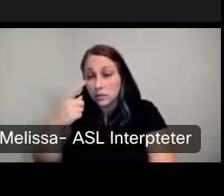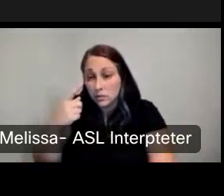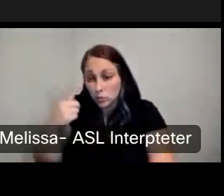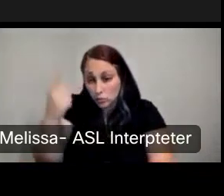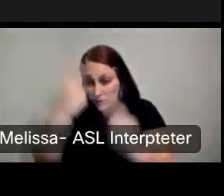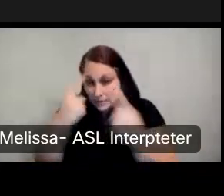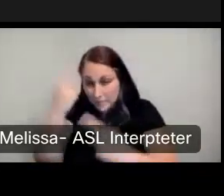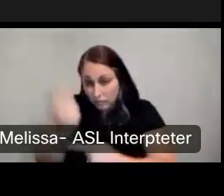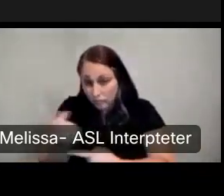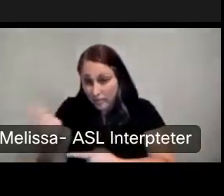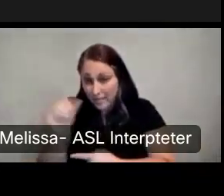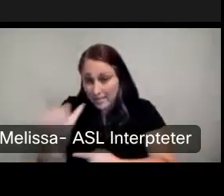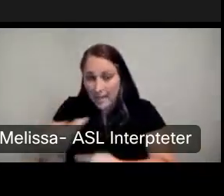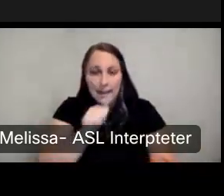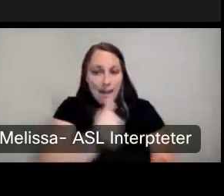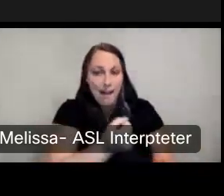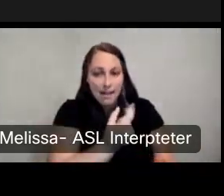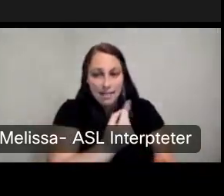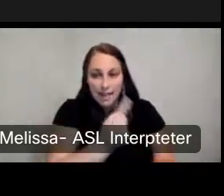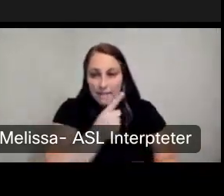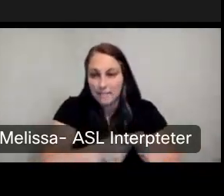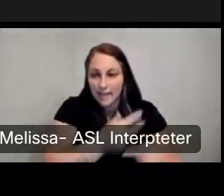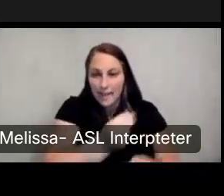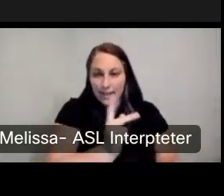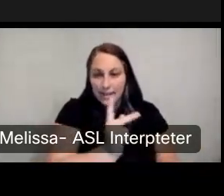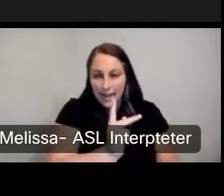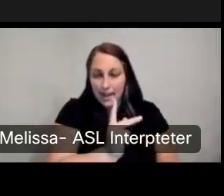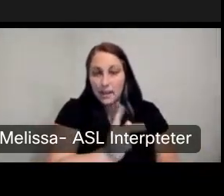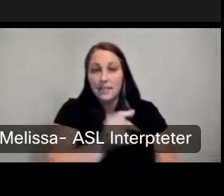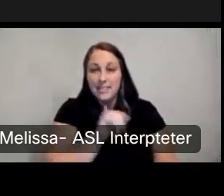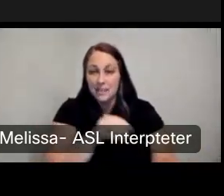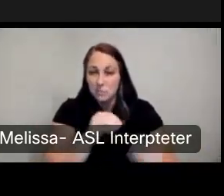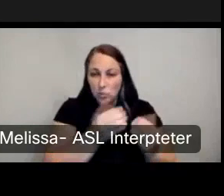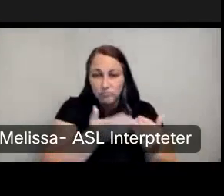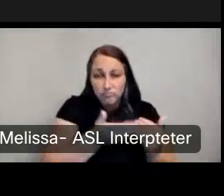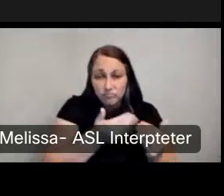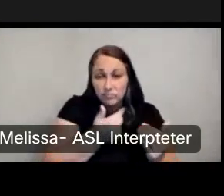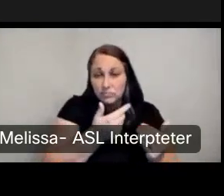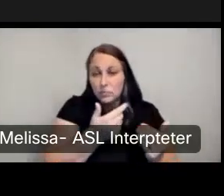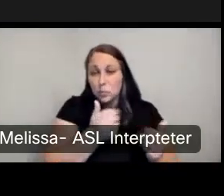there will still be convenience stop at 14th and K with all the same possible bus transfers